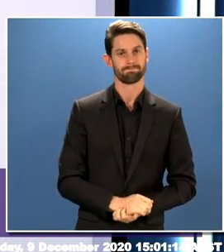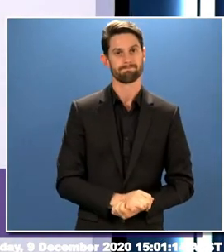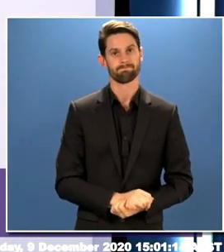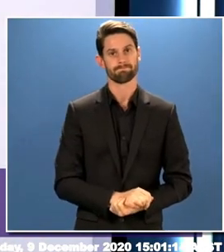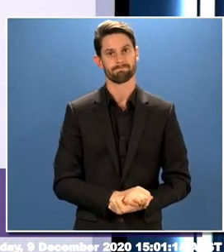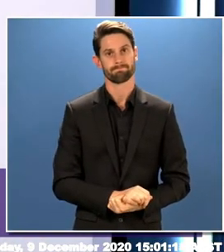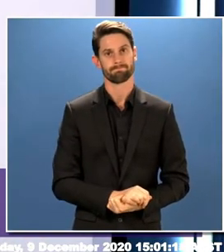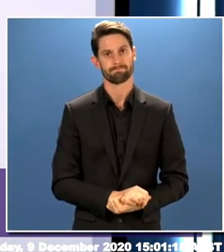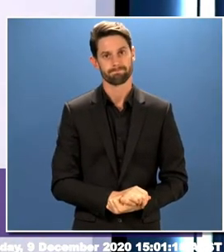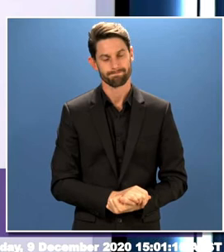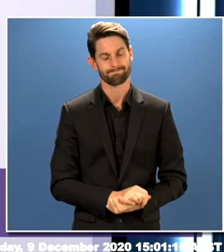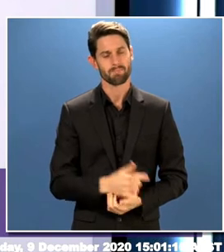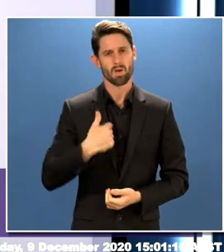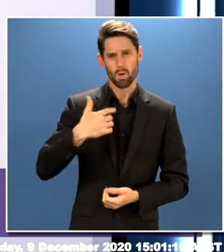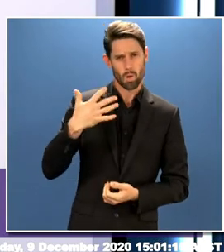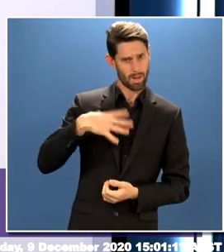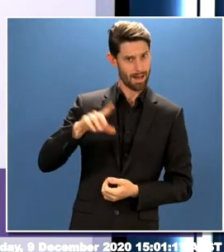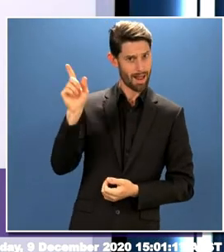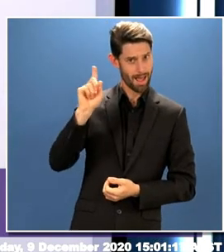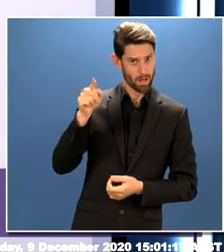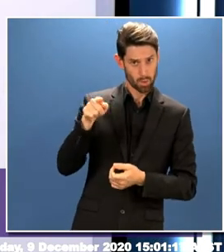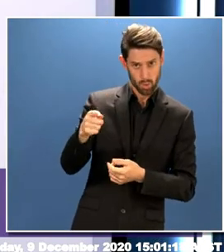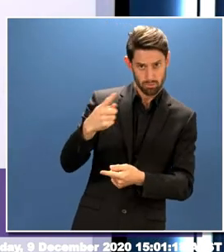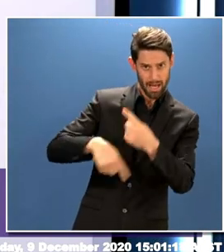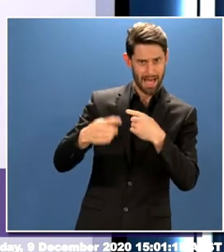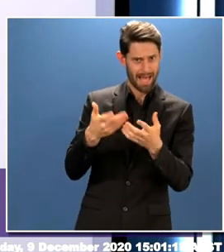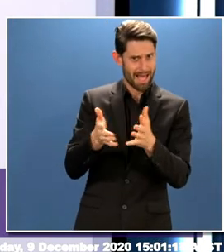So I want to explore with you this afternoon, how did you reach such